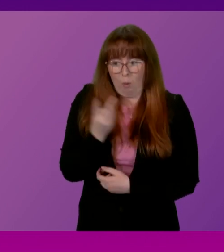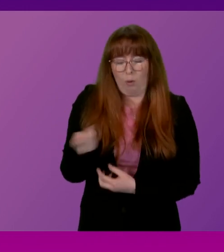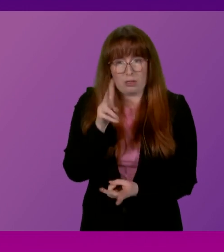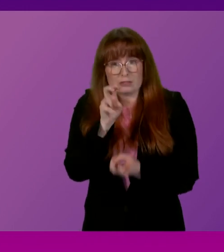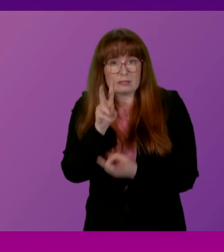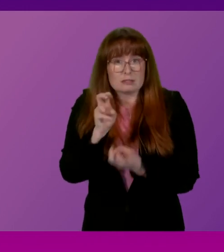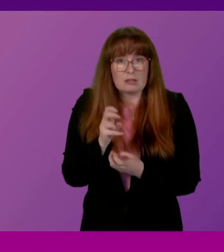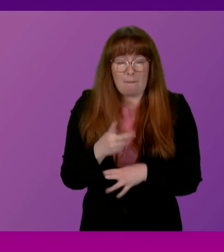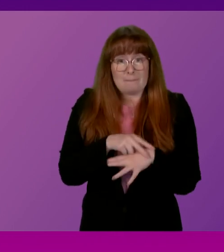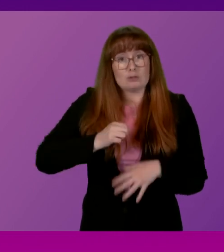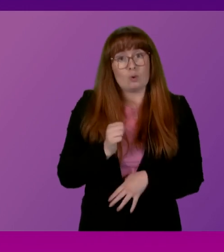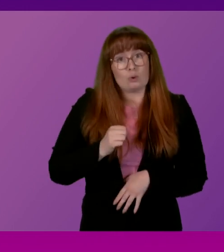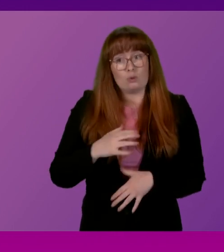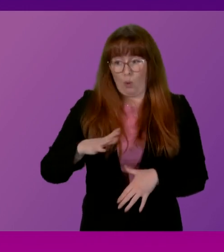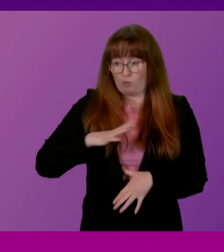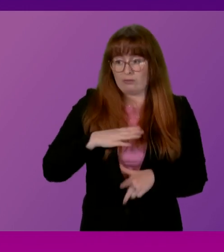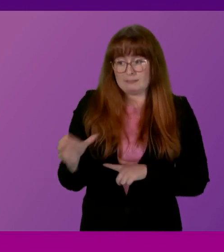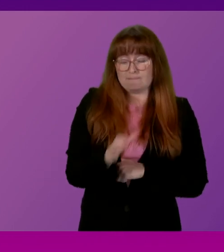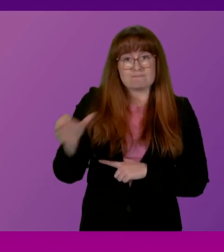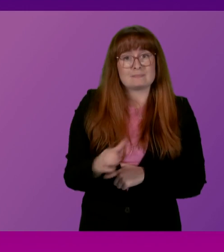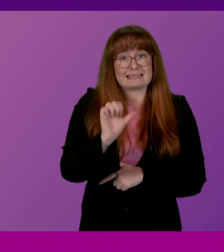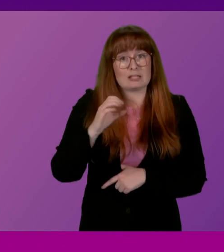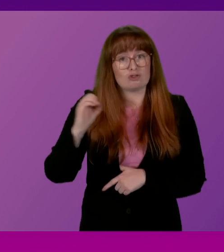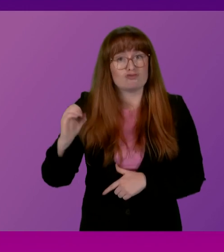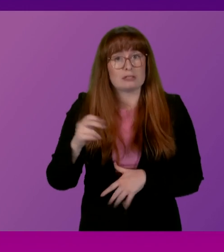Police Scotland has already recruited almost 600 officers this year alone, which means